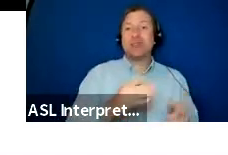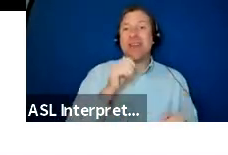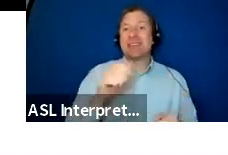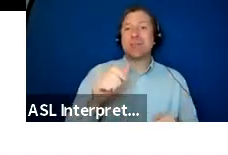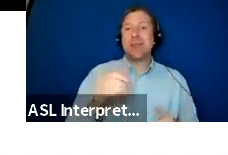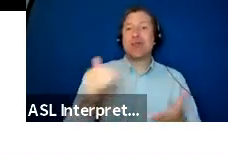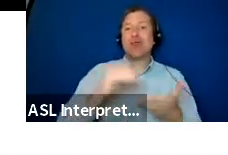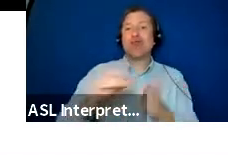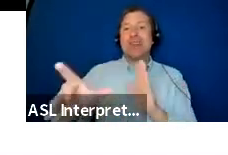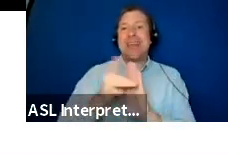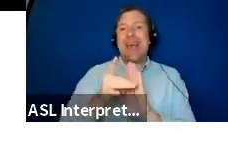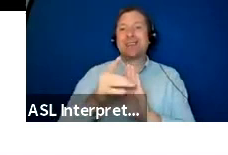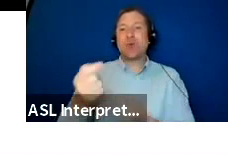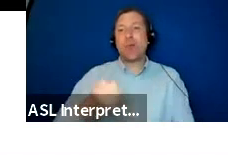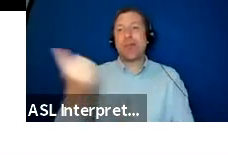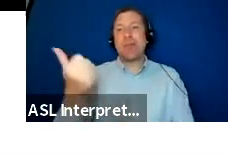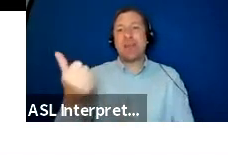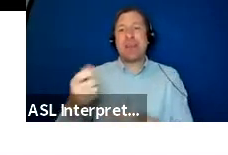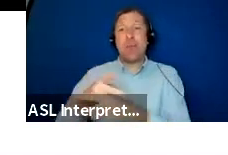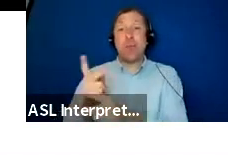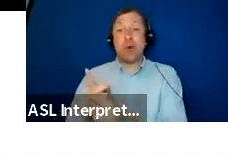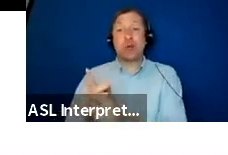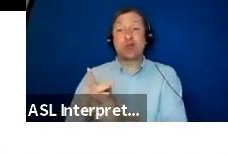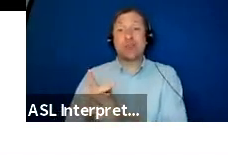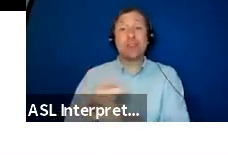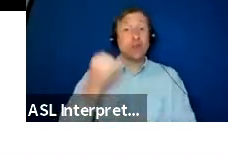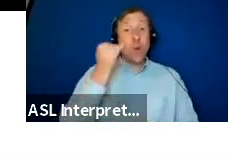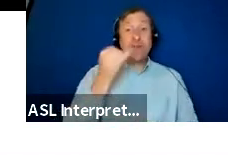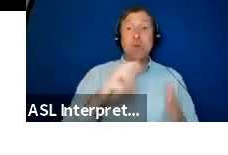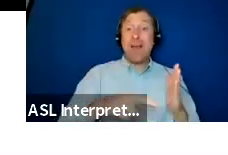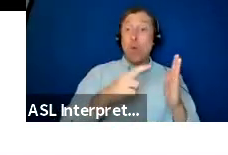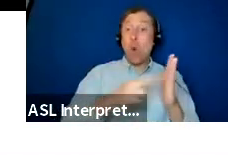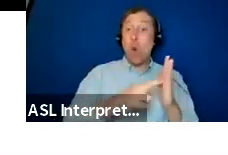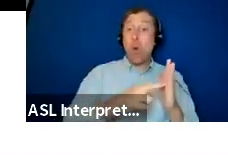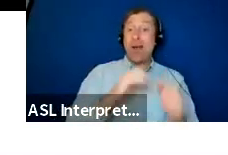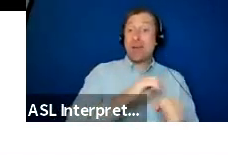So if you have a role and as a result of a COVID incident, you aren't able to work.